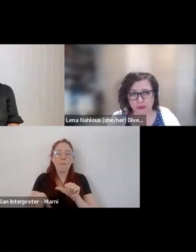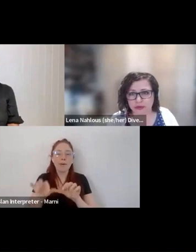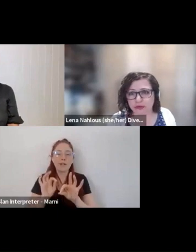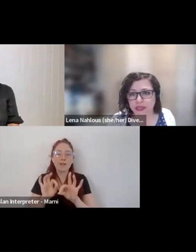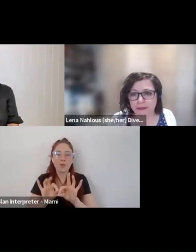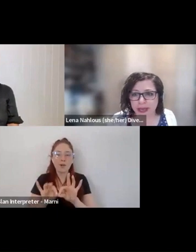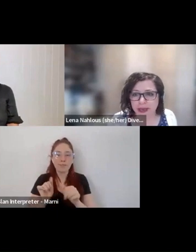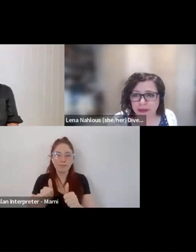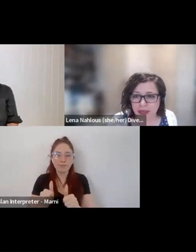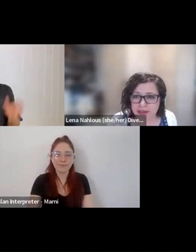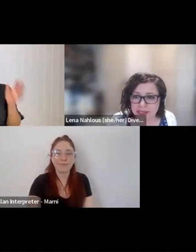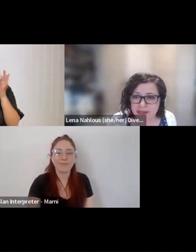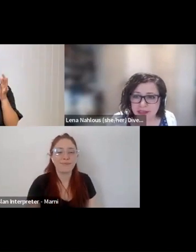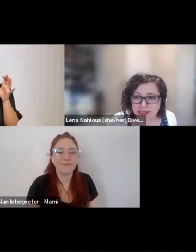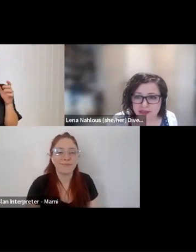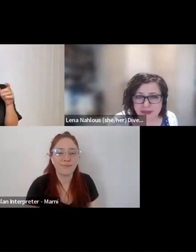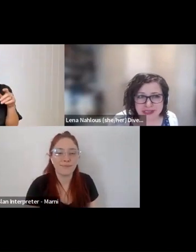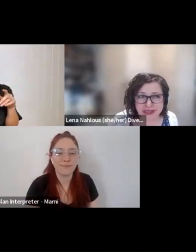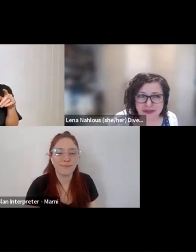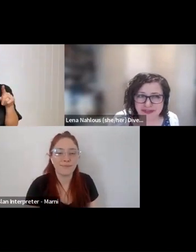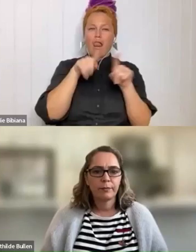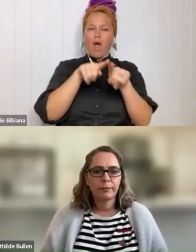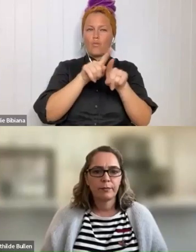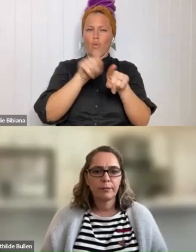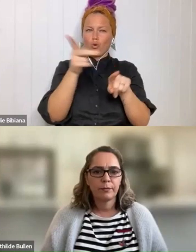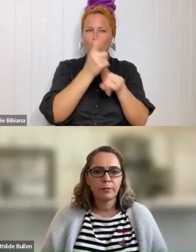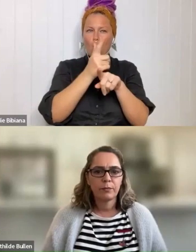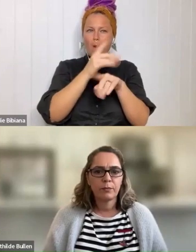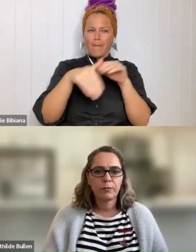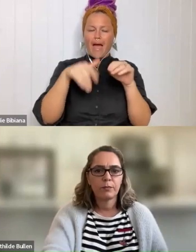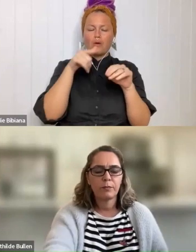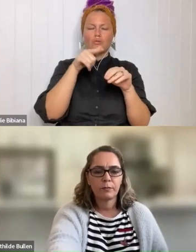both talking about, Cessalee Smith Stovall, who many of you